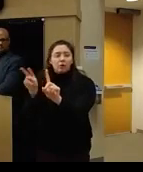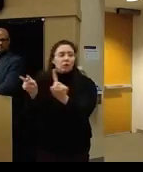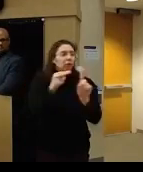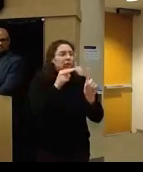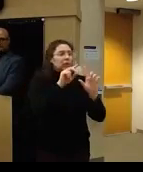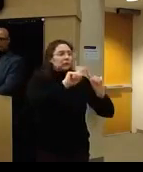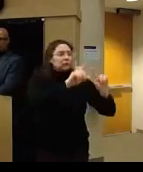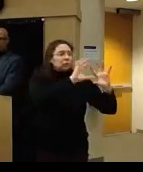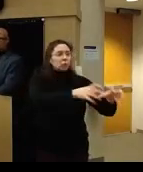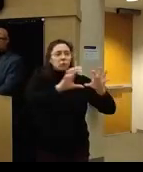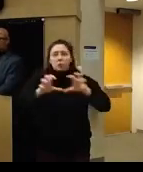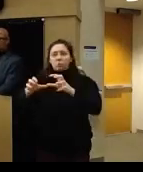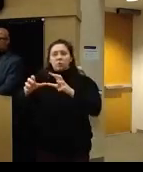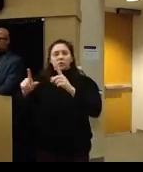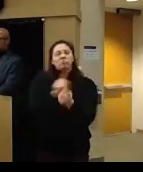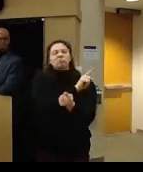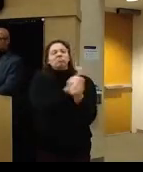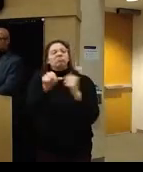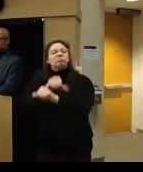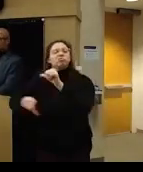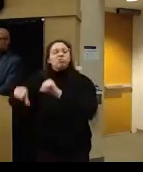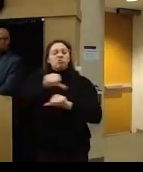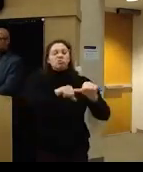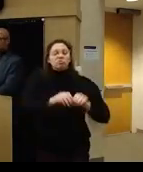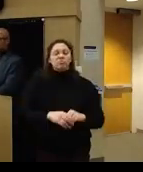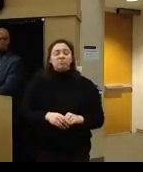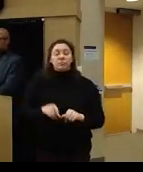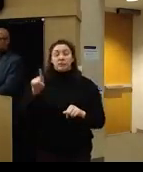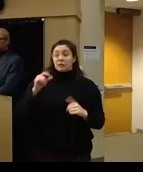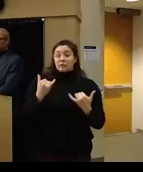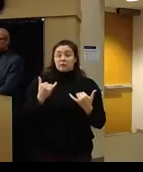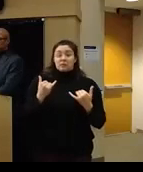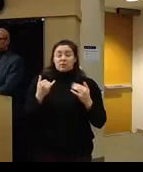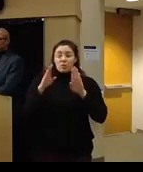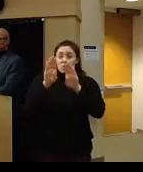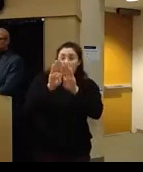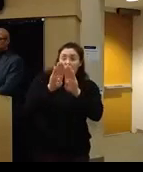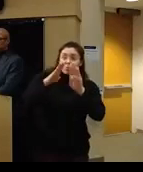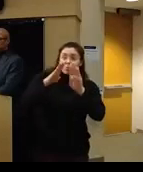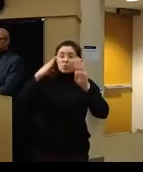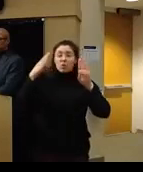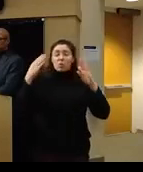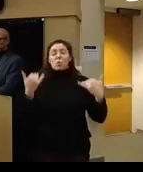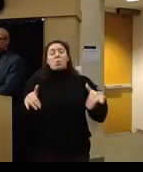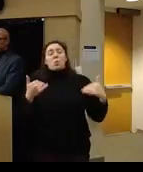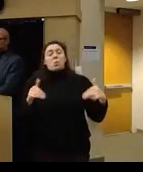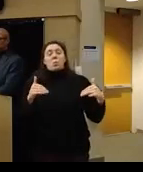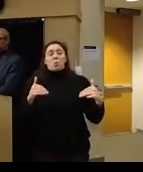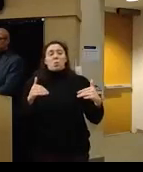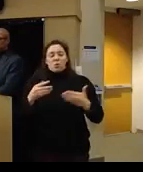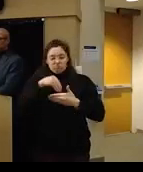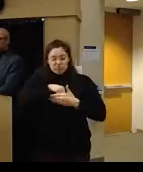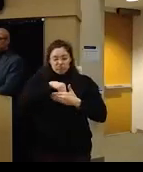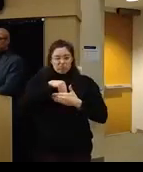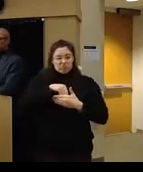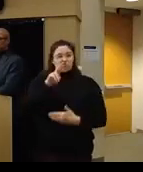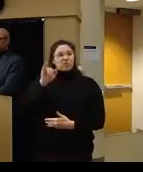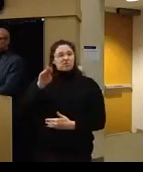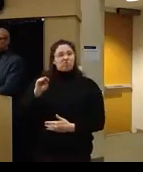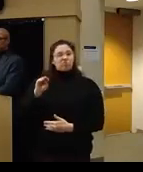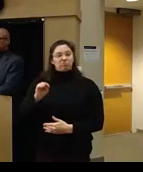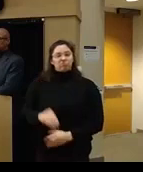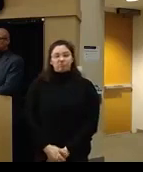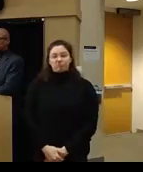groups and our interactions with each other and this opens the door for internalized racism the